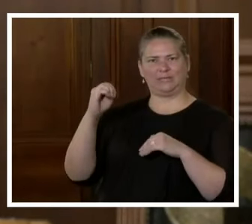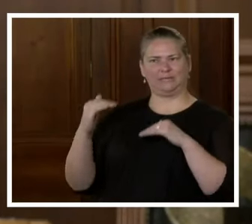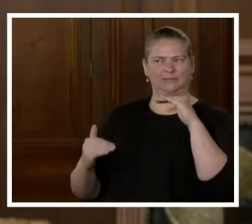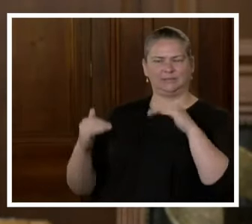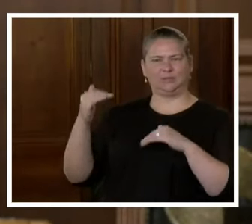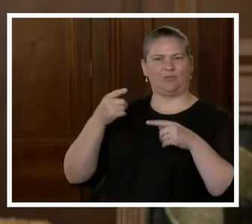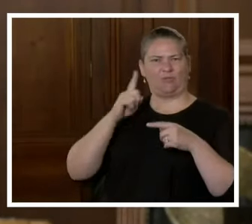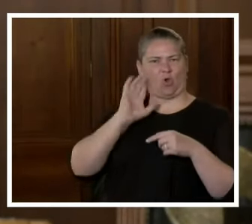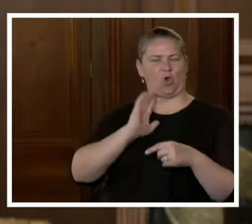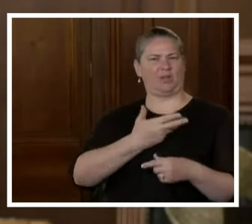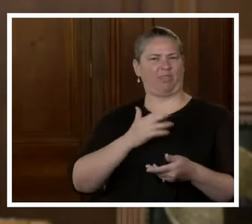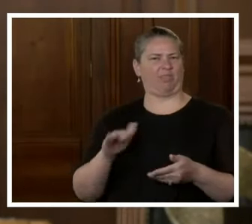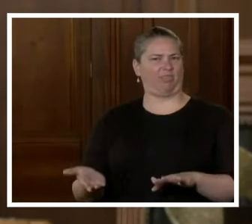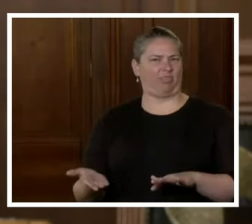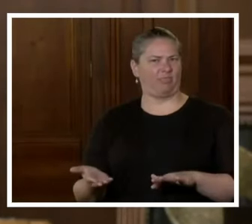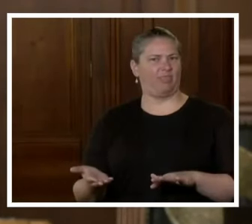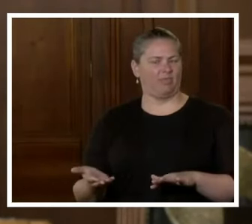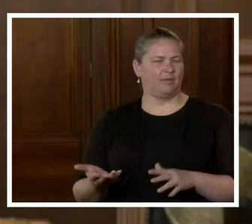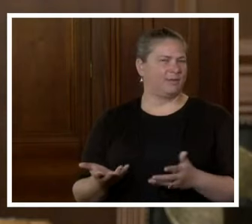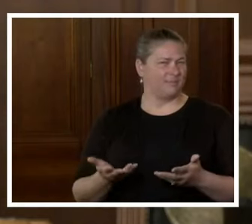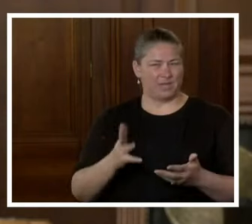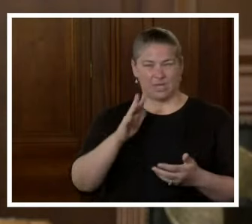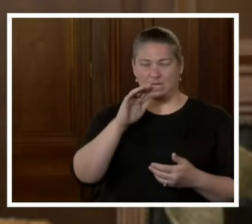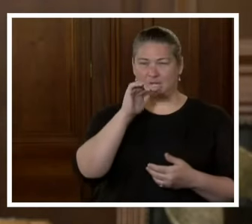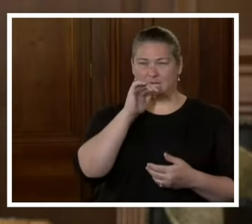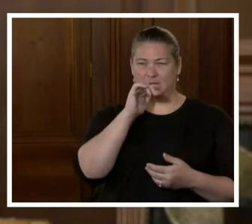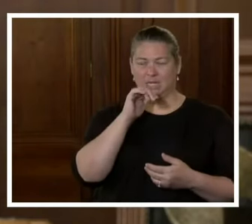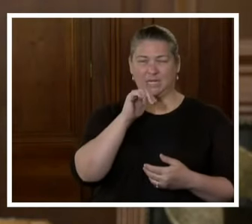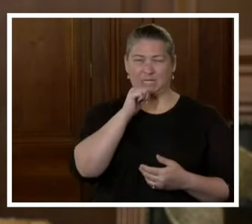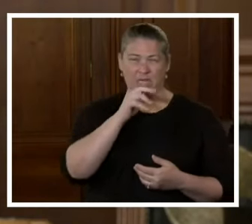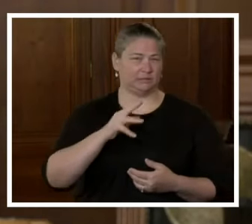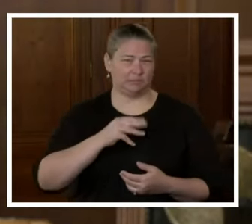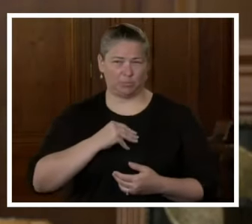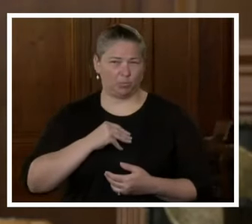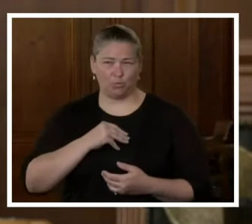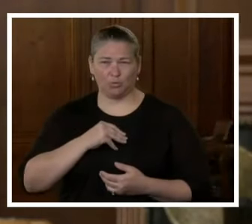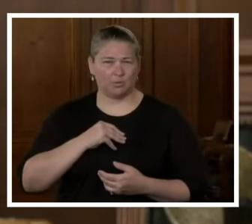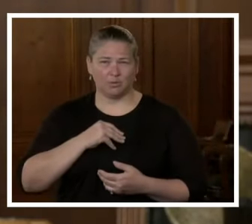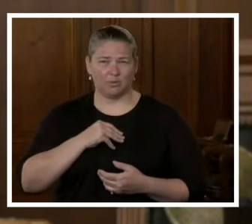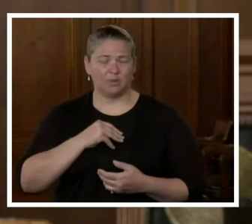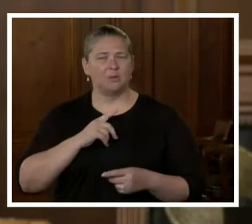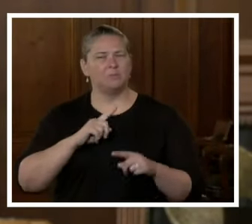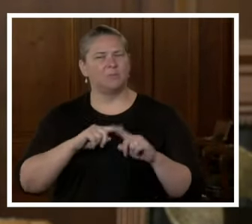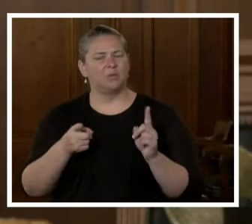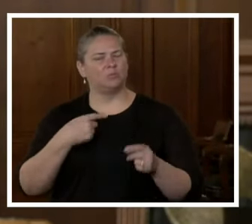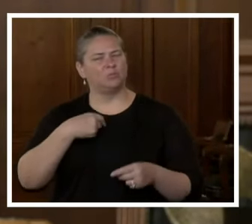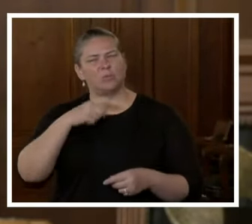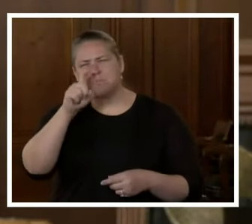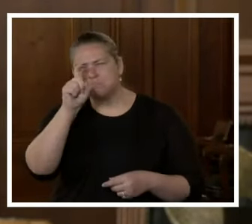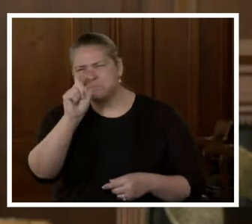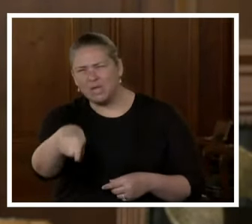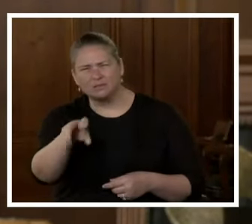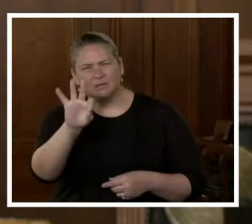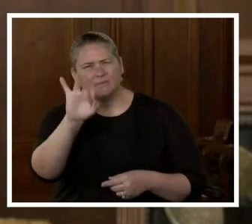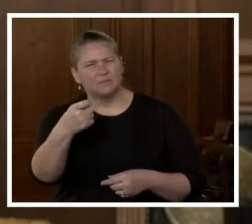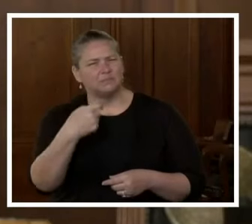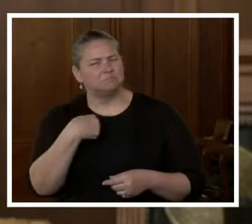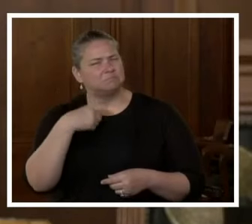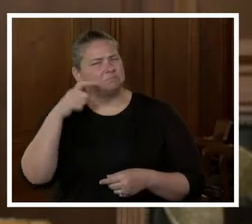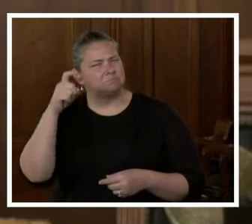SO OF DEATHS BY RACE, 79.62%